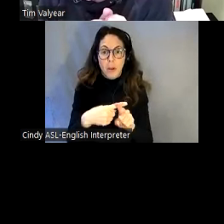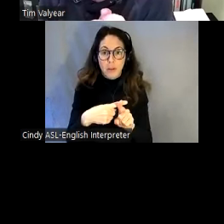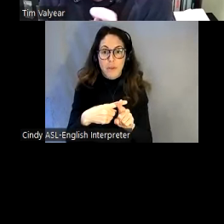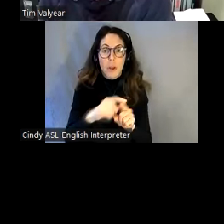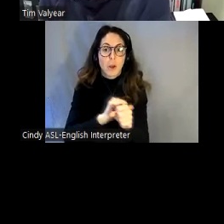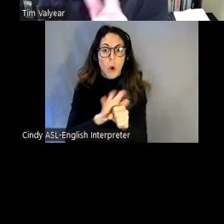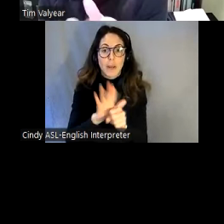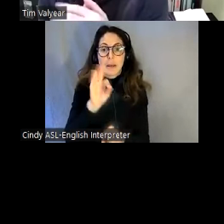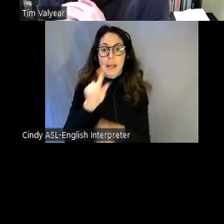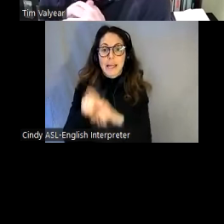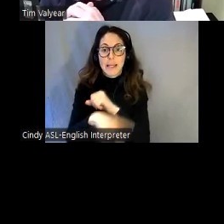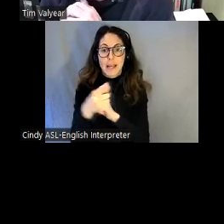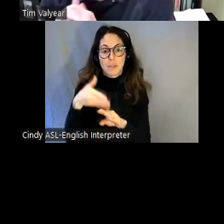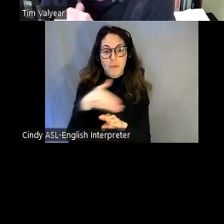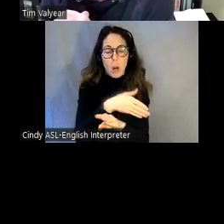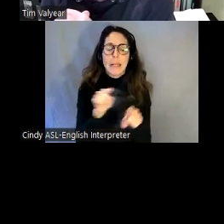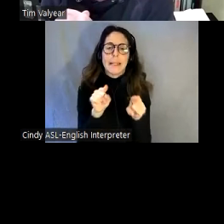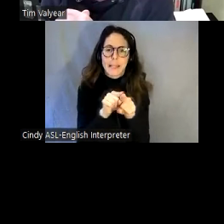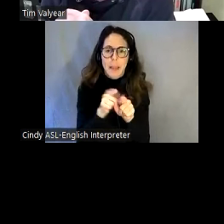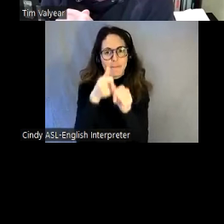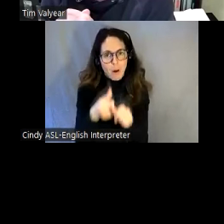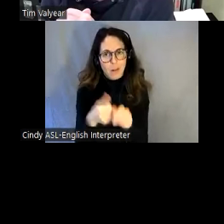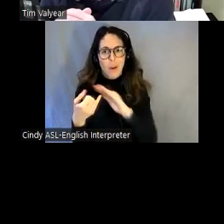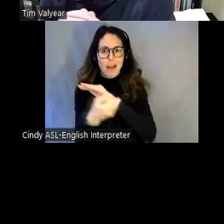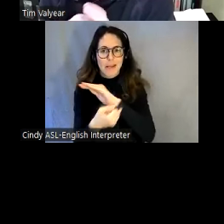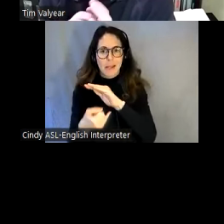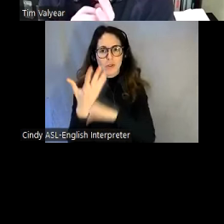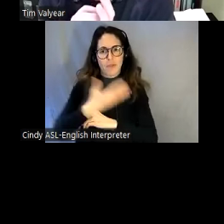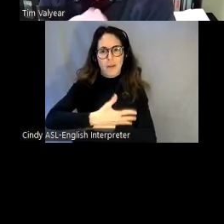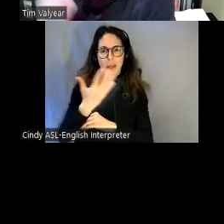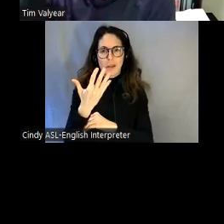family members, if they have previously tested positive